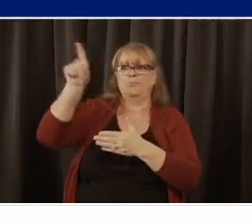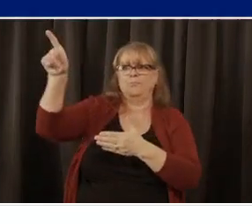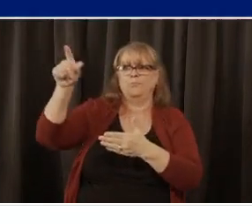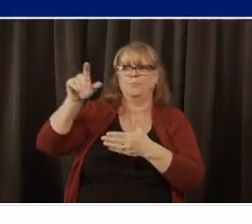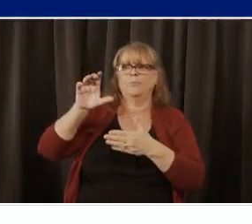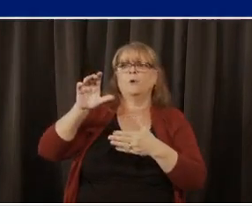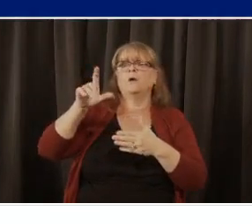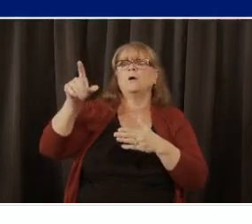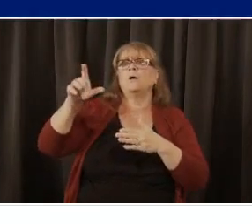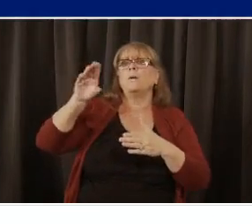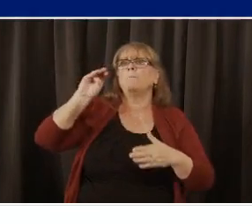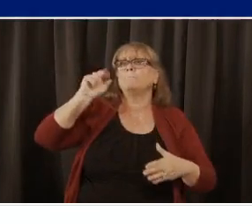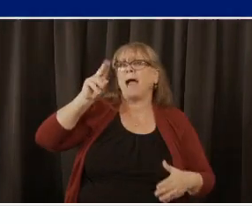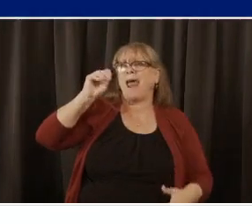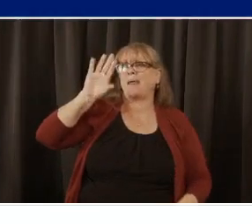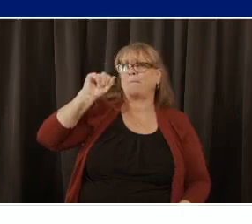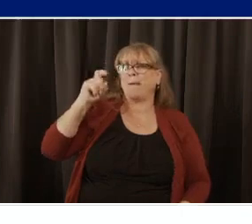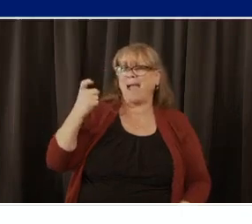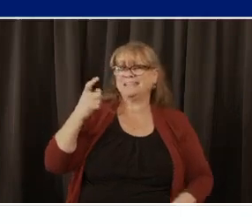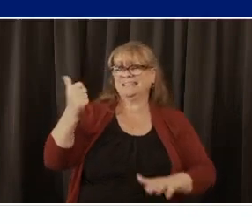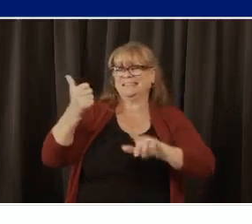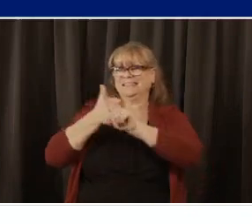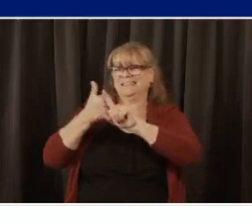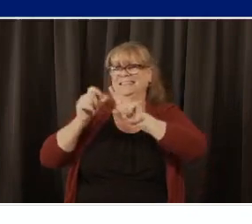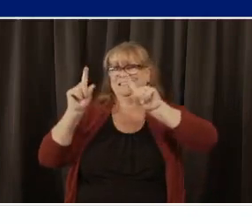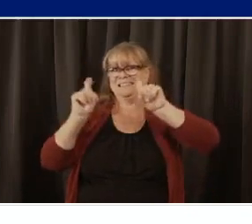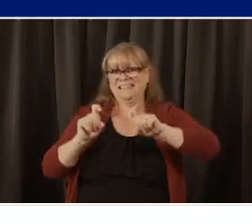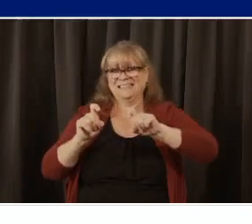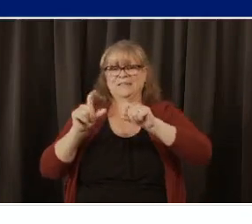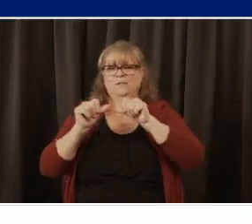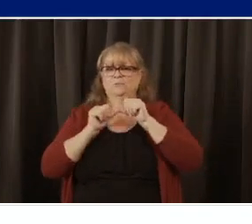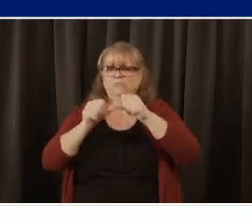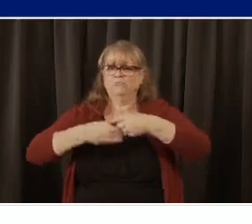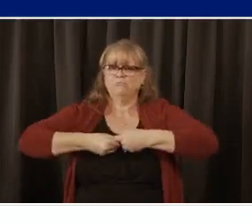early childhood educators, community college professors and staff. In fact, within the last